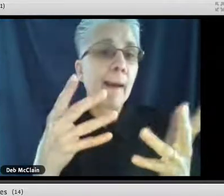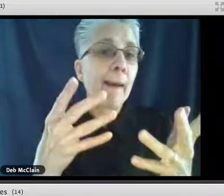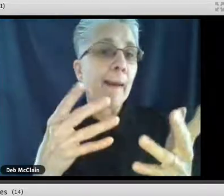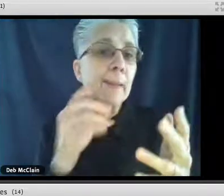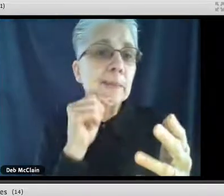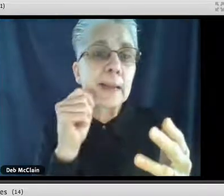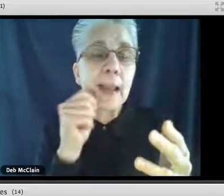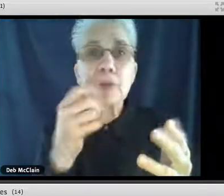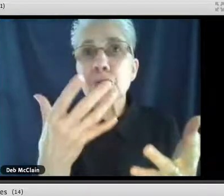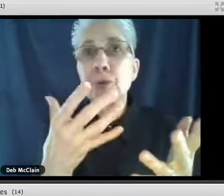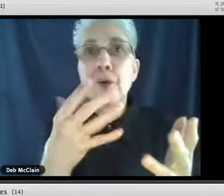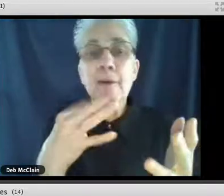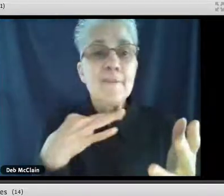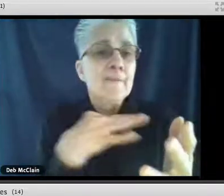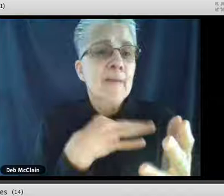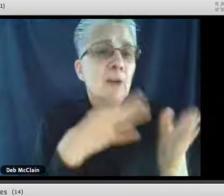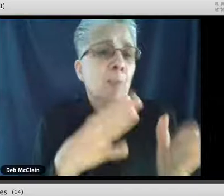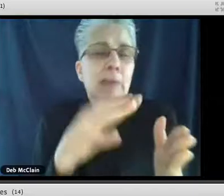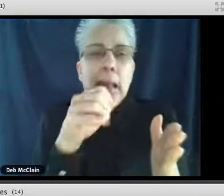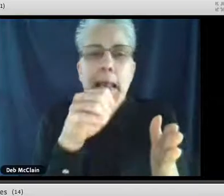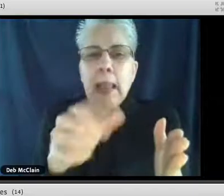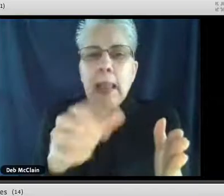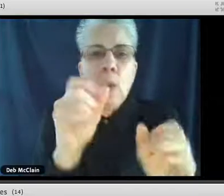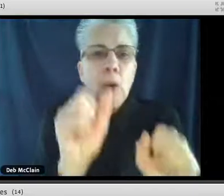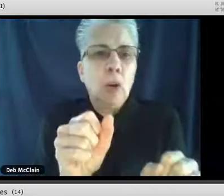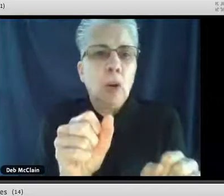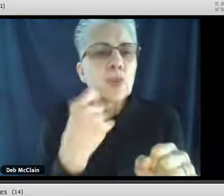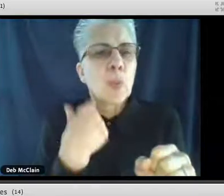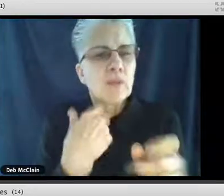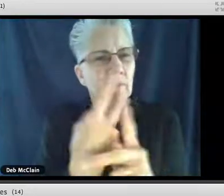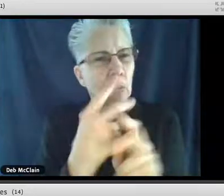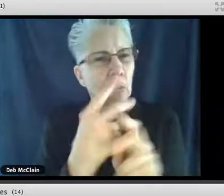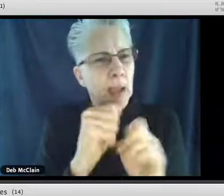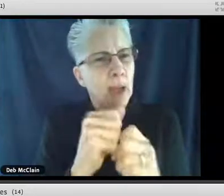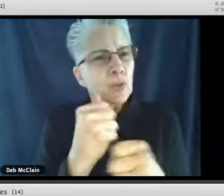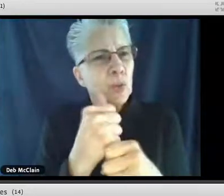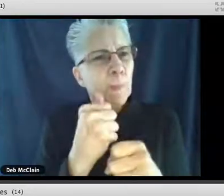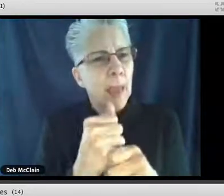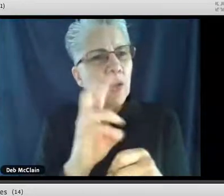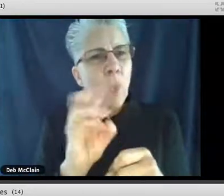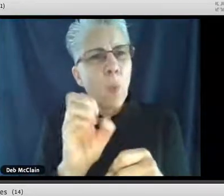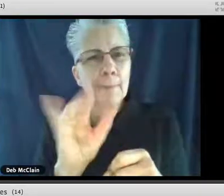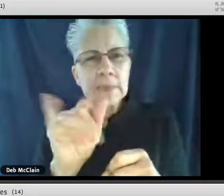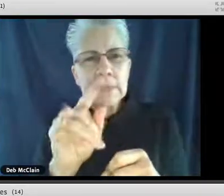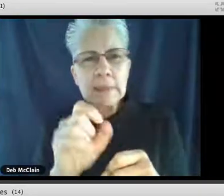It might be a faculty member. It could be anybody, and so we have to figure out how to do that. It's going to help us figure out